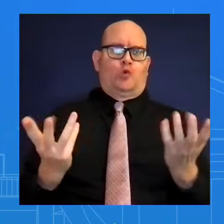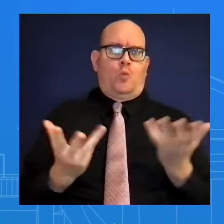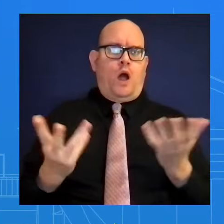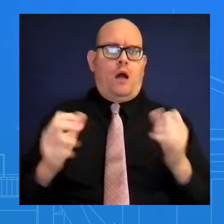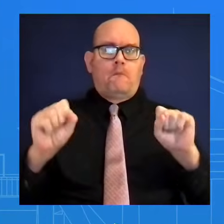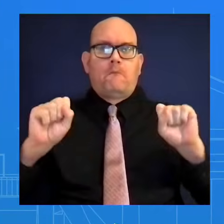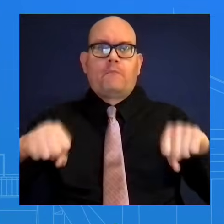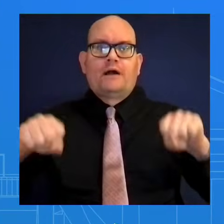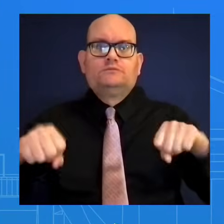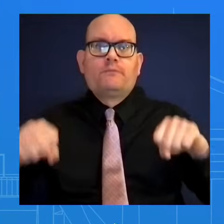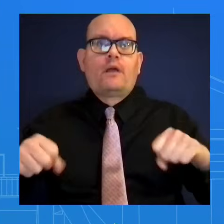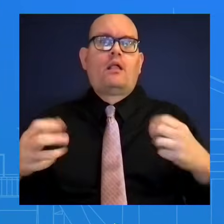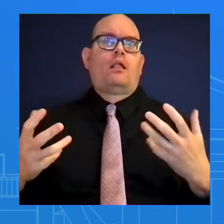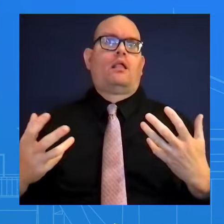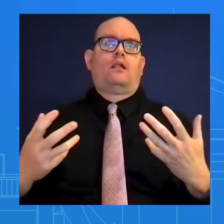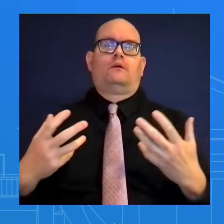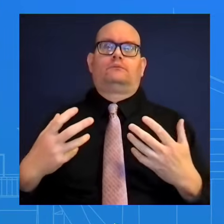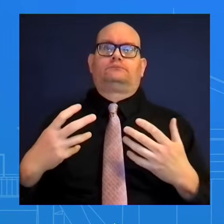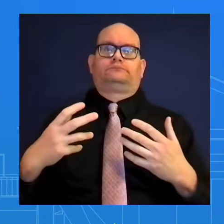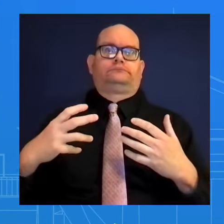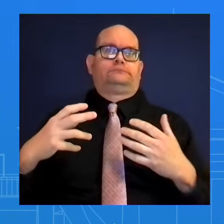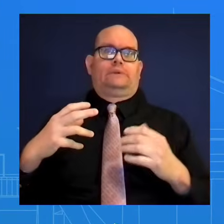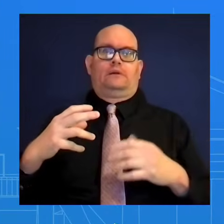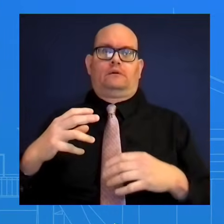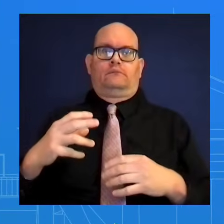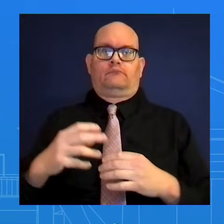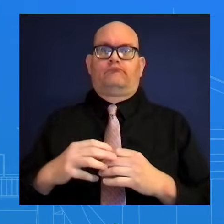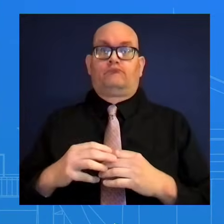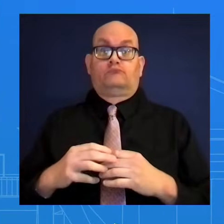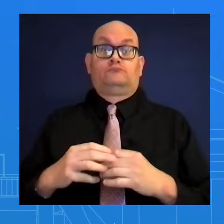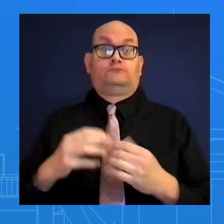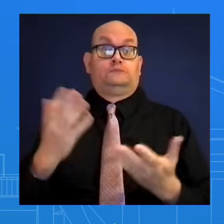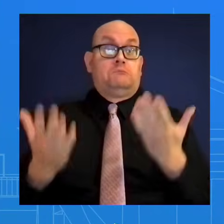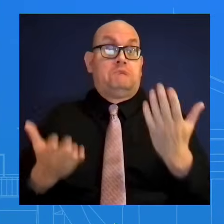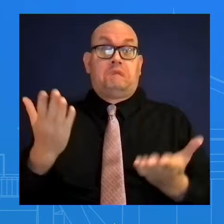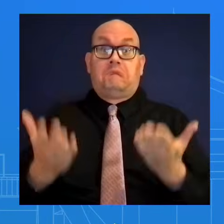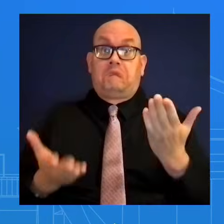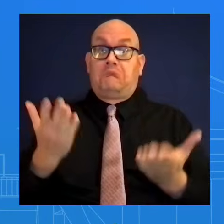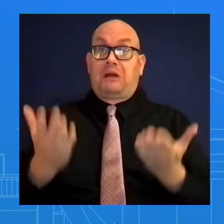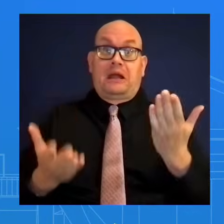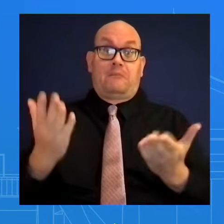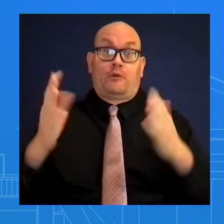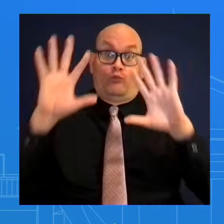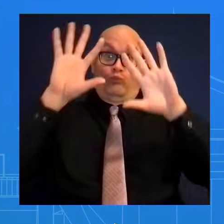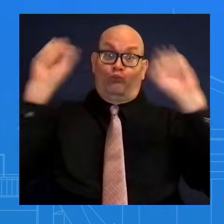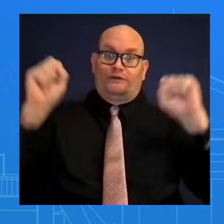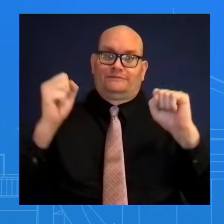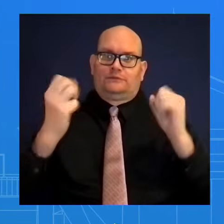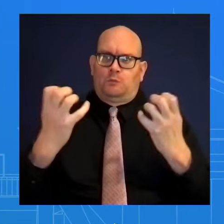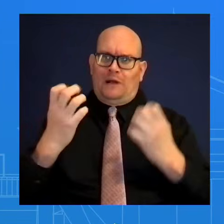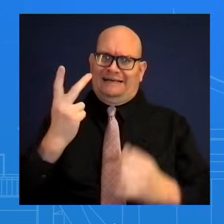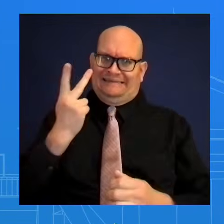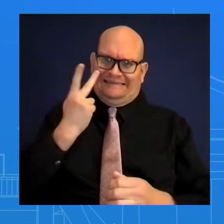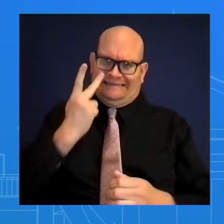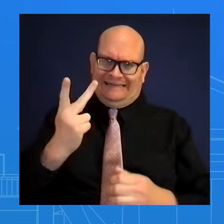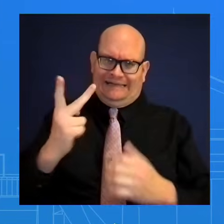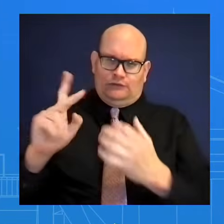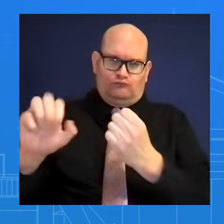There is both. And the President wants to see a strong private-public partnership to get after both those --